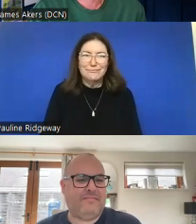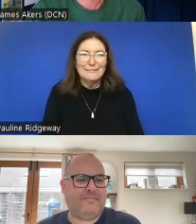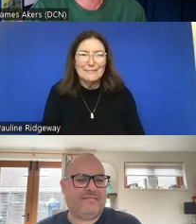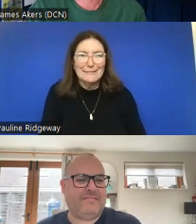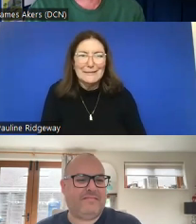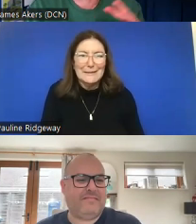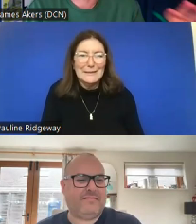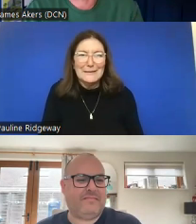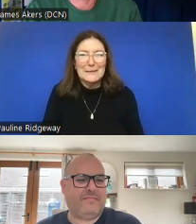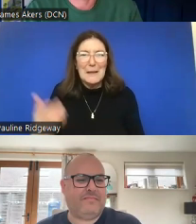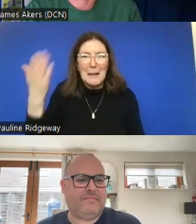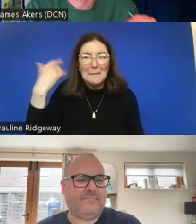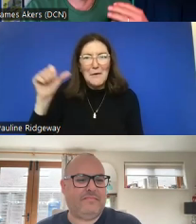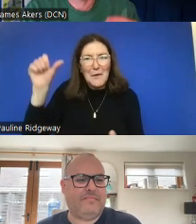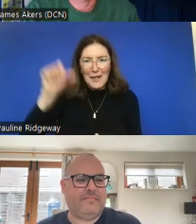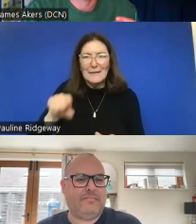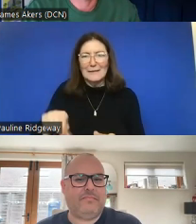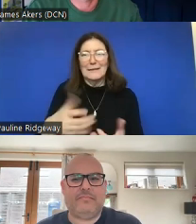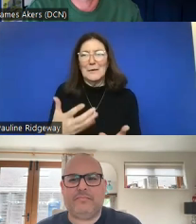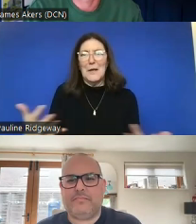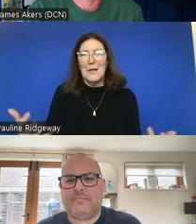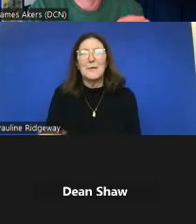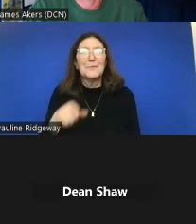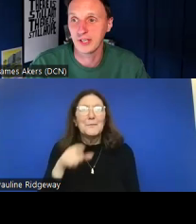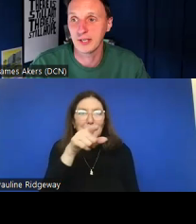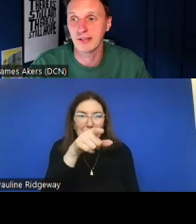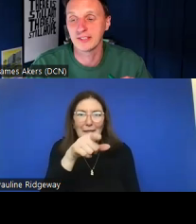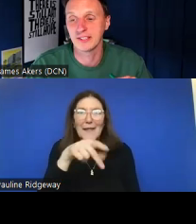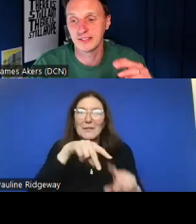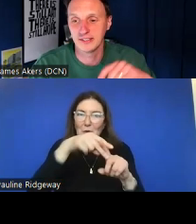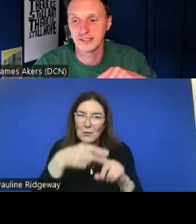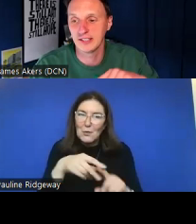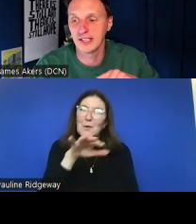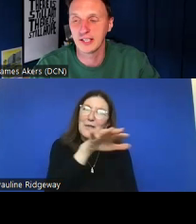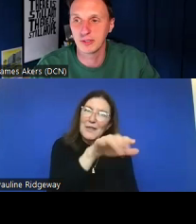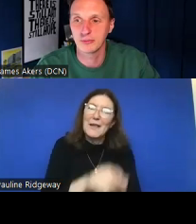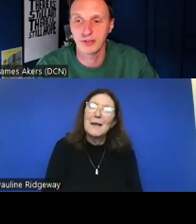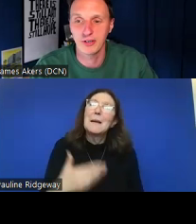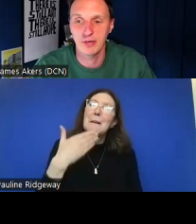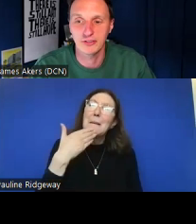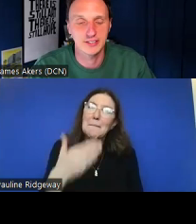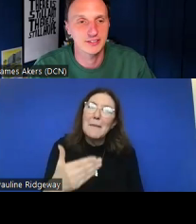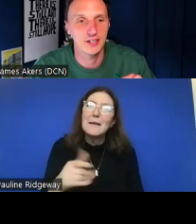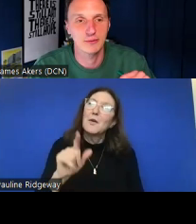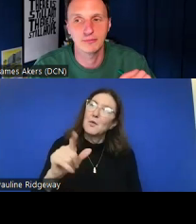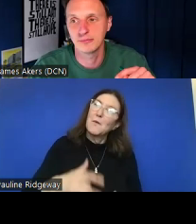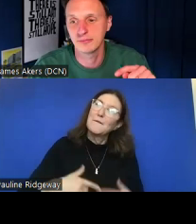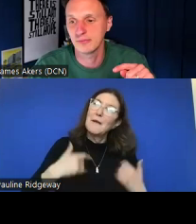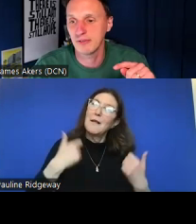The tools there for you to use, please let us know what you think about it. There's a link at the bottom with our email address.